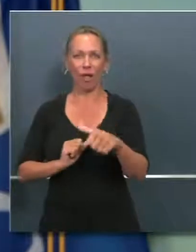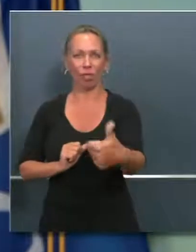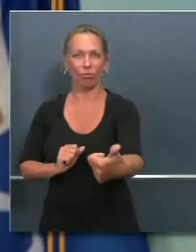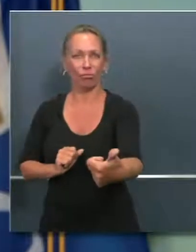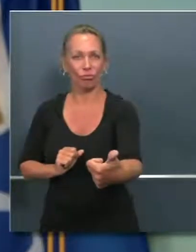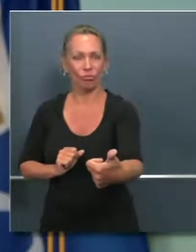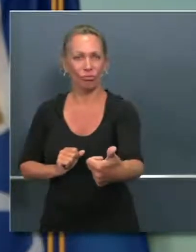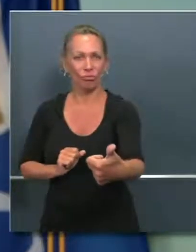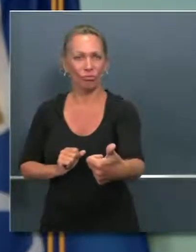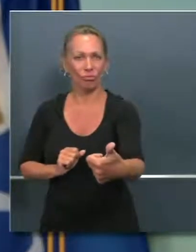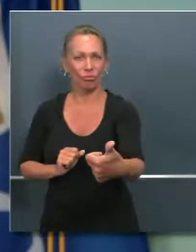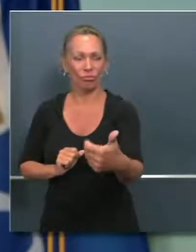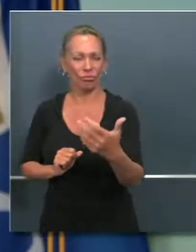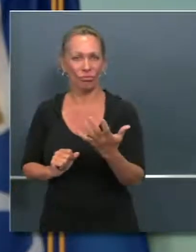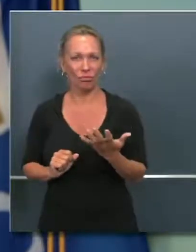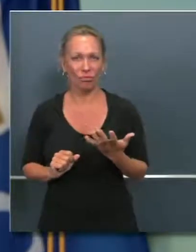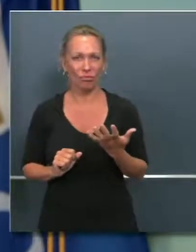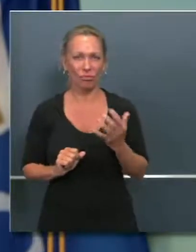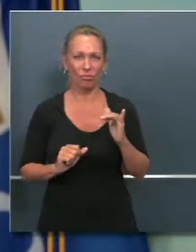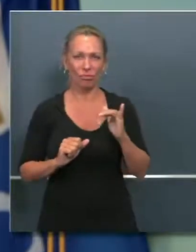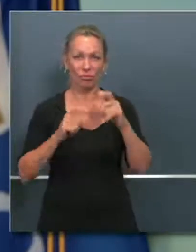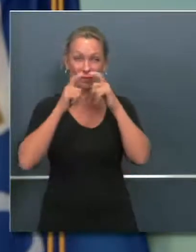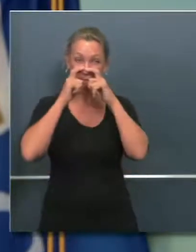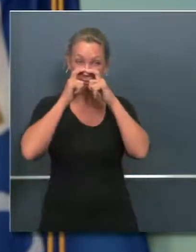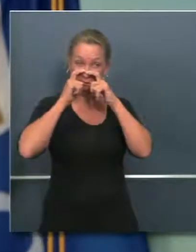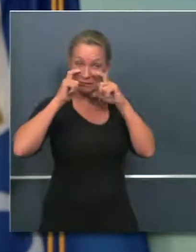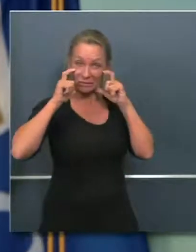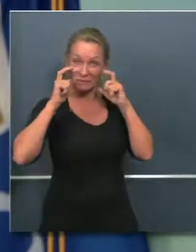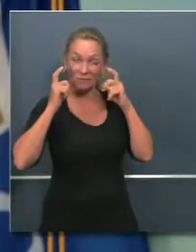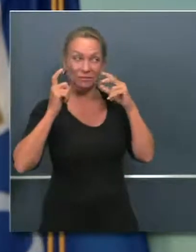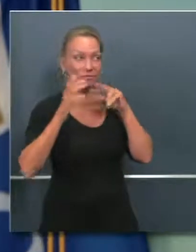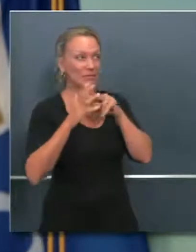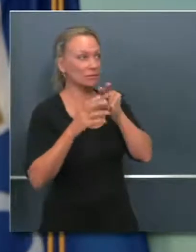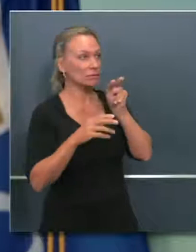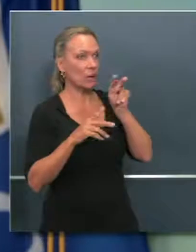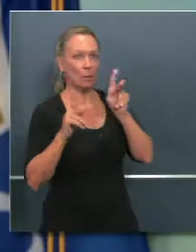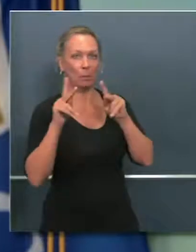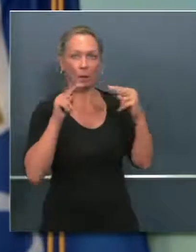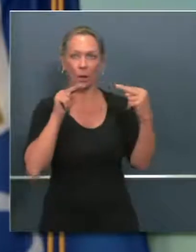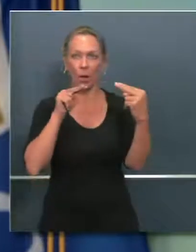the imagination we still are in phase 1 or rather wave first wave of this pandemic and we have a lot